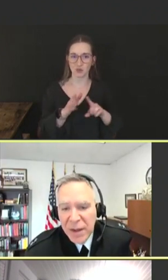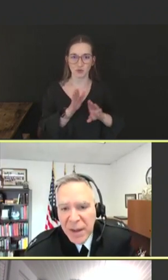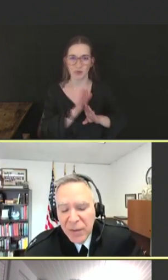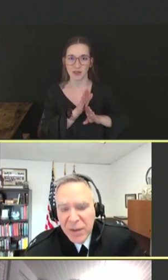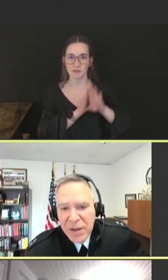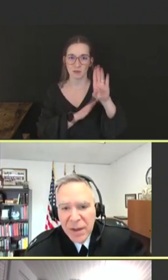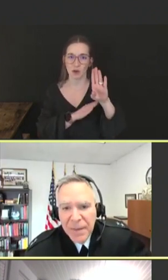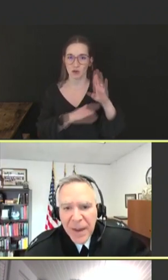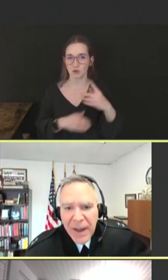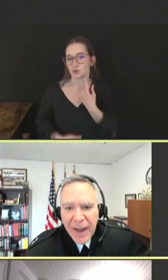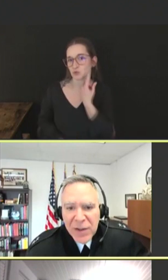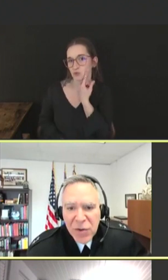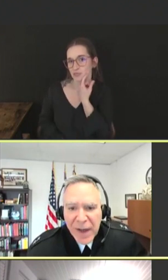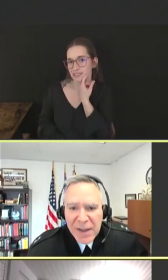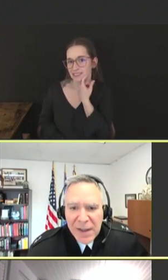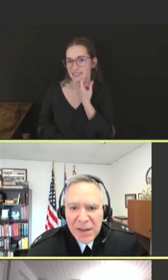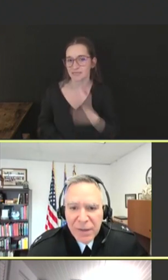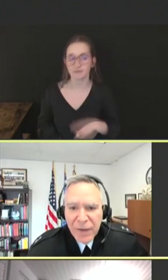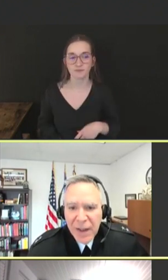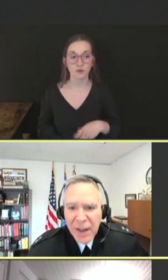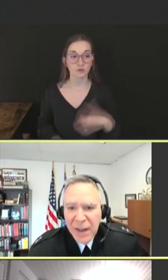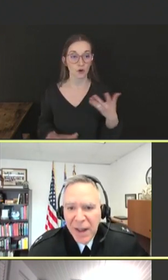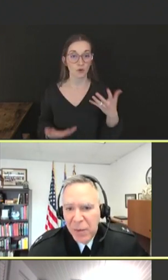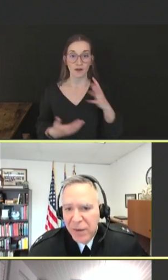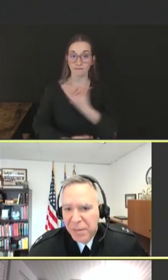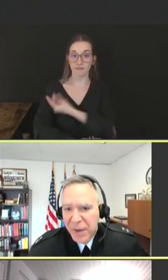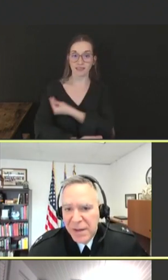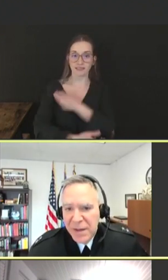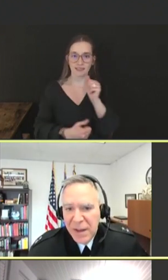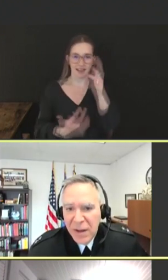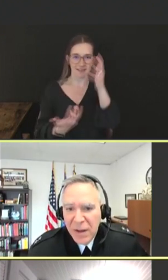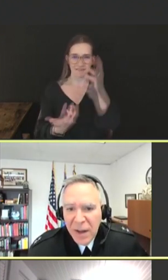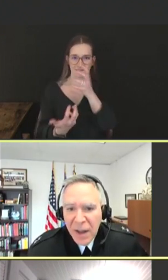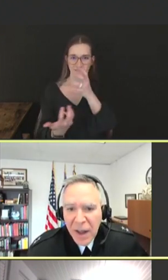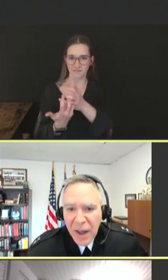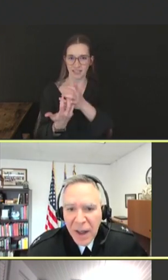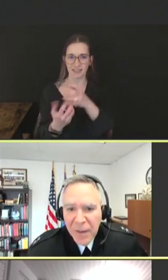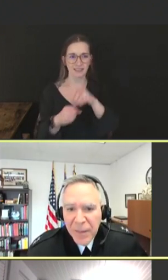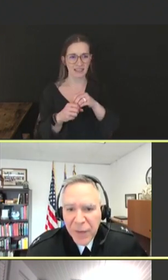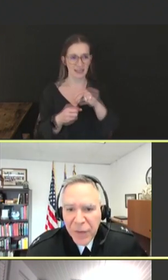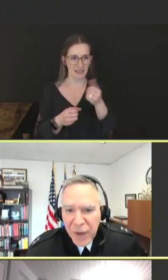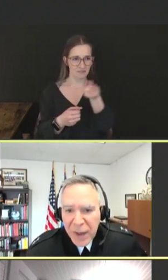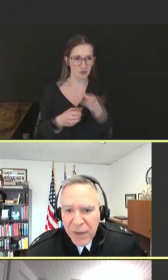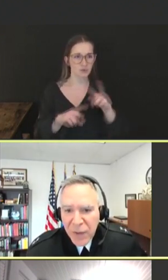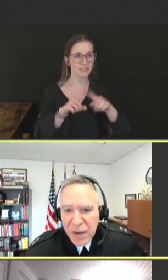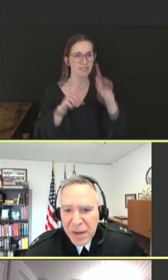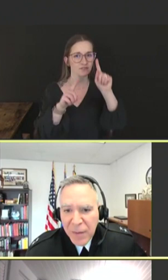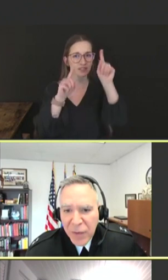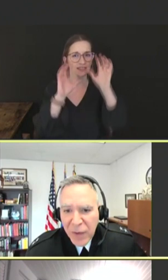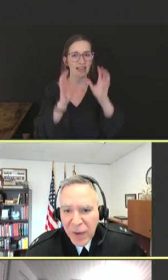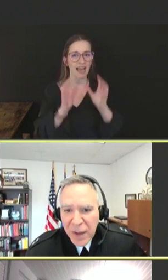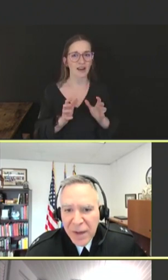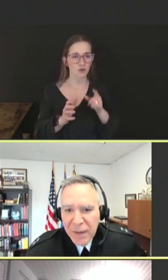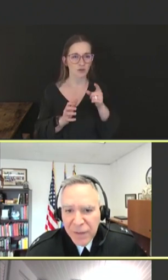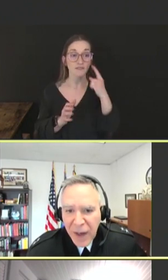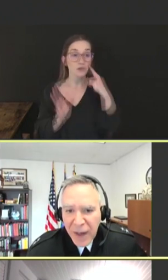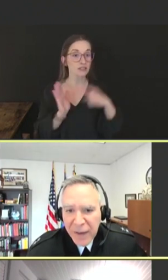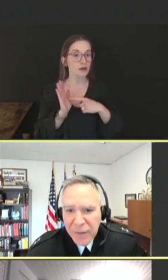recently. And so, vaccines can fit in a number of places here. Three, for -- number three, five,